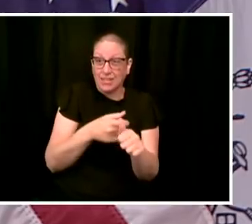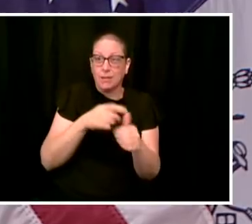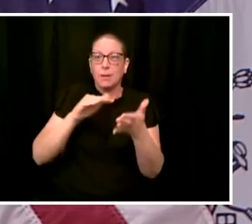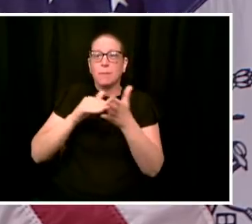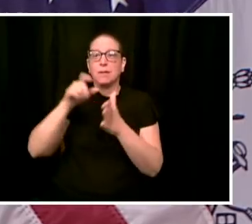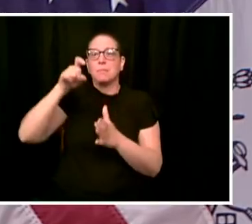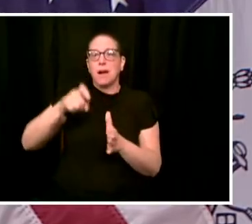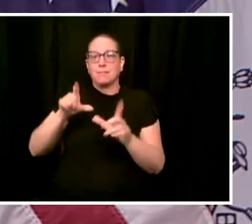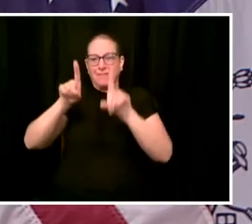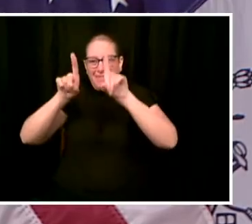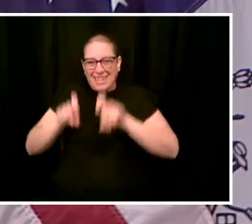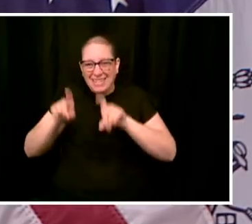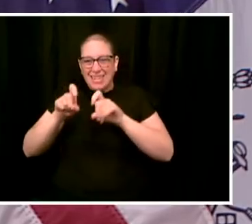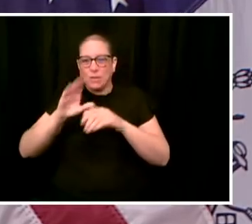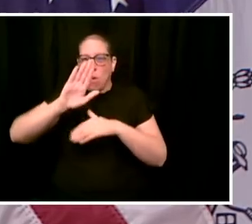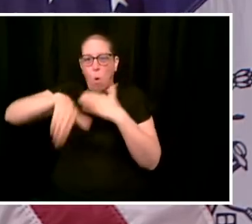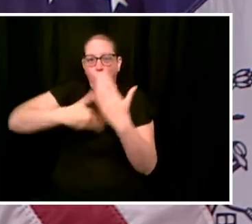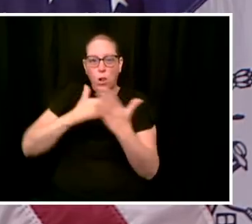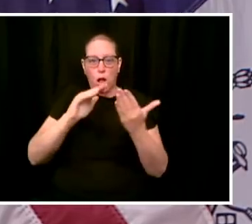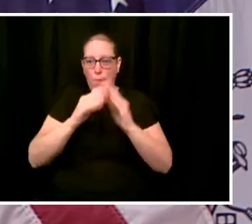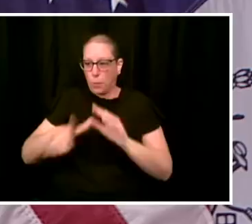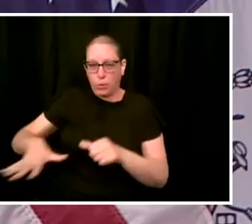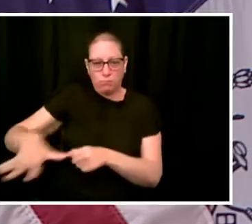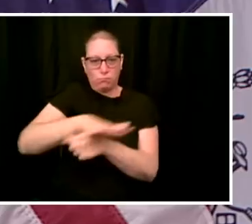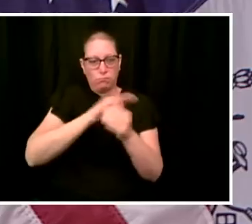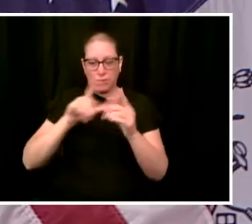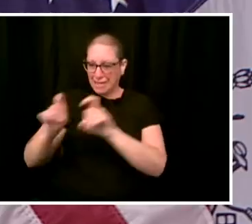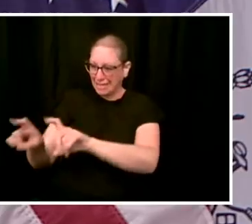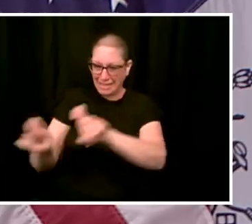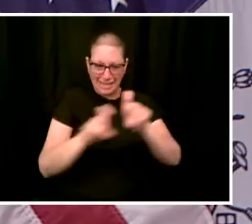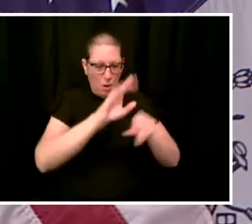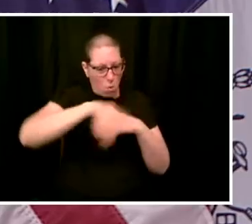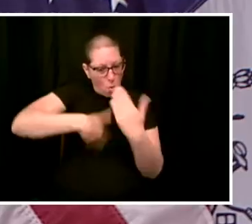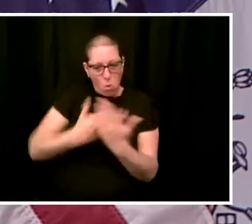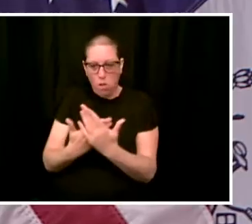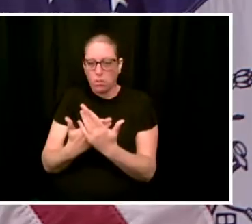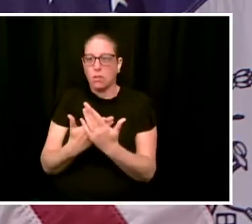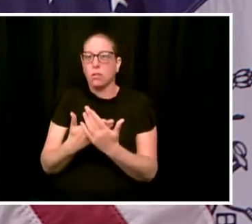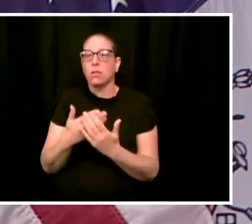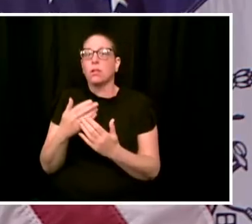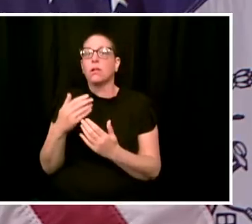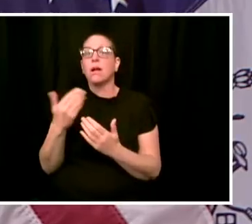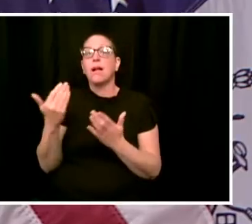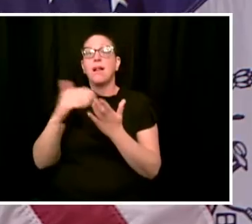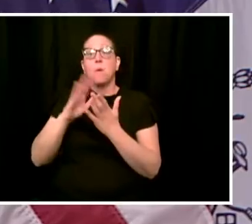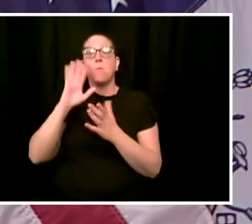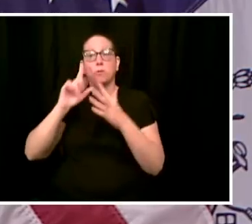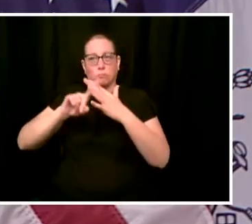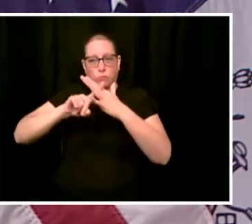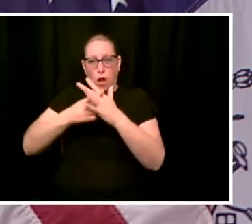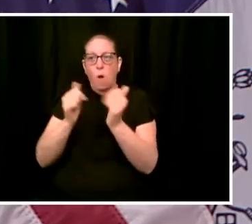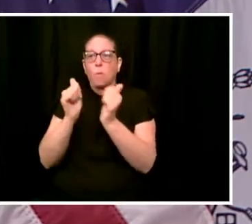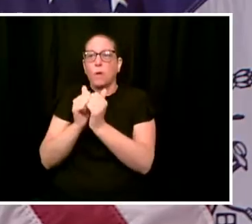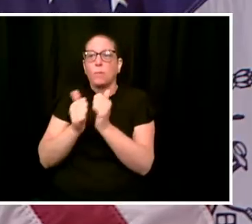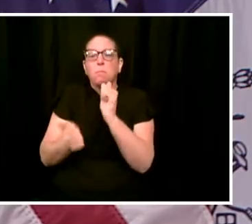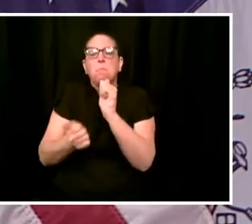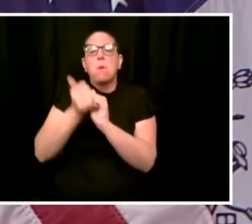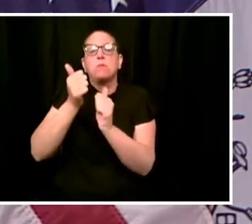TO GO AS DEEP INTO COMMUNITIES A AS POSSIBLE. FIRST CONCERN WILL REMAIN WITH THOSE MOST